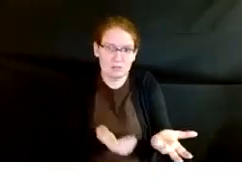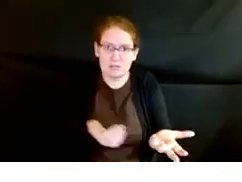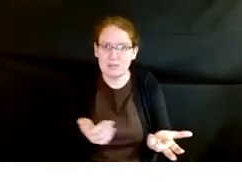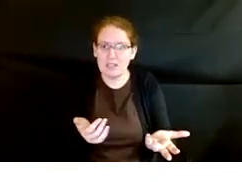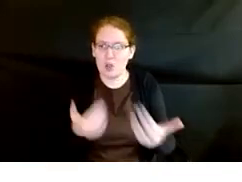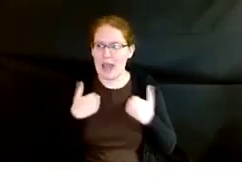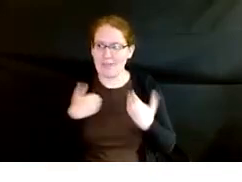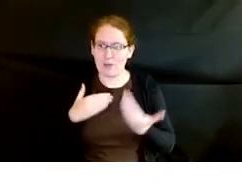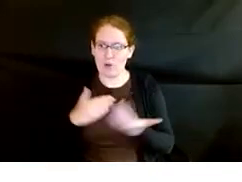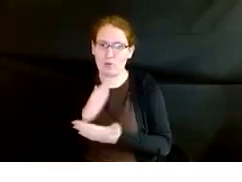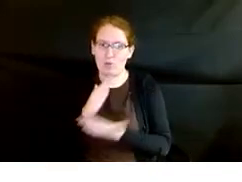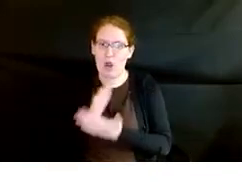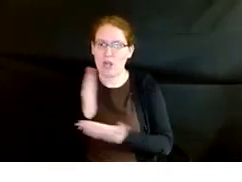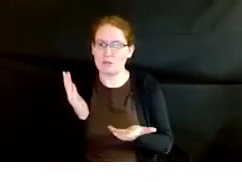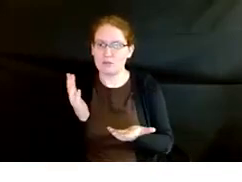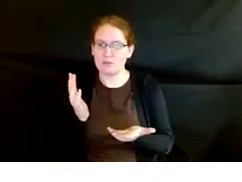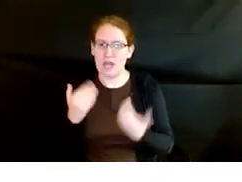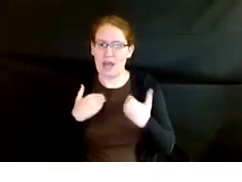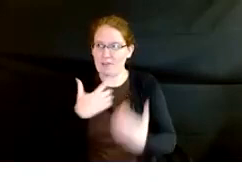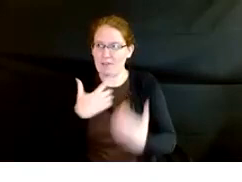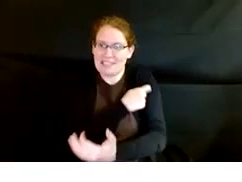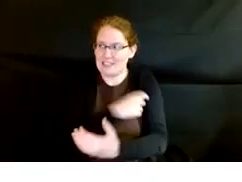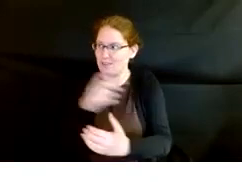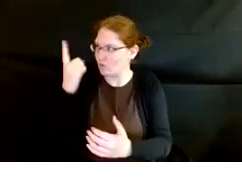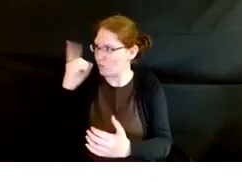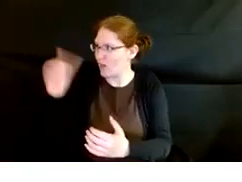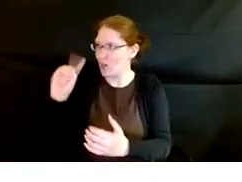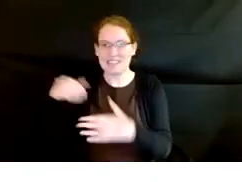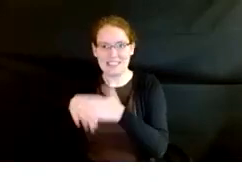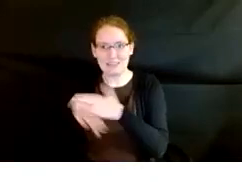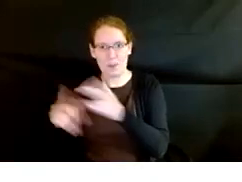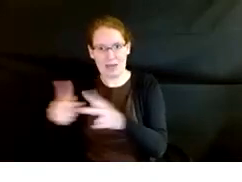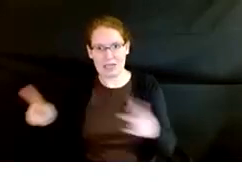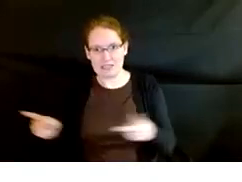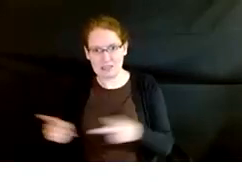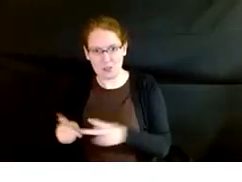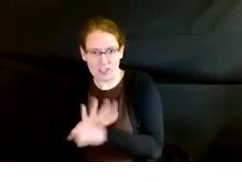uh the vaccine in an accessible location um and to get any kinds of auxiliary aids and services